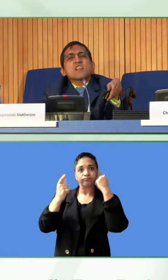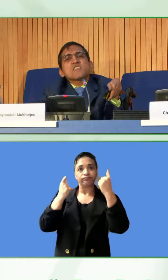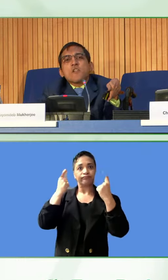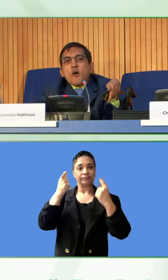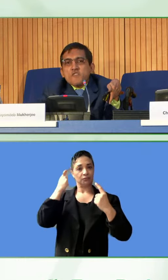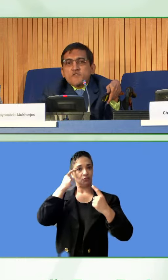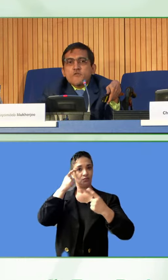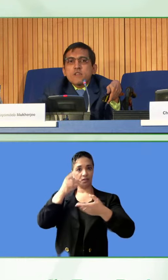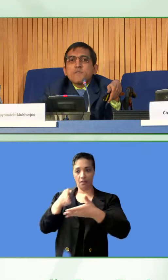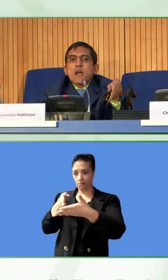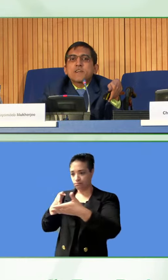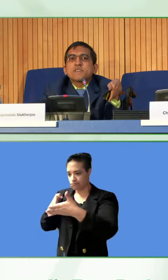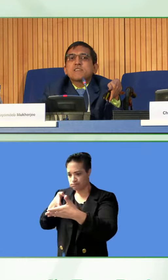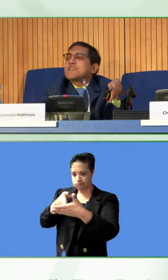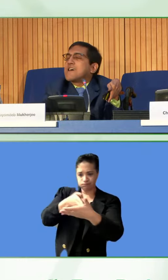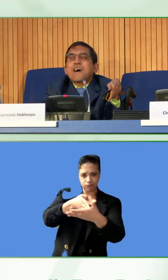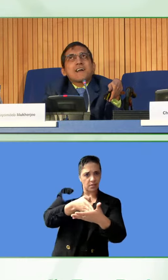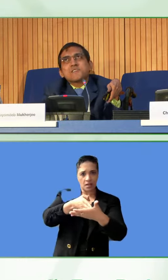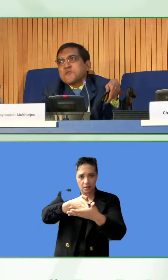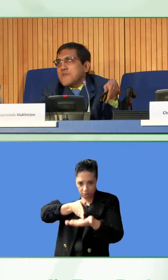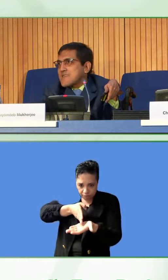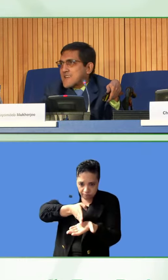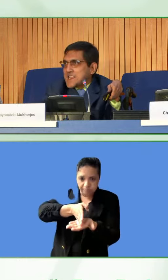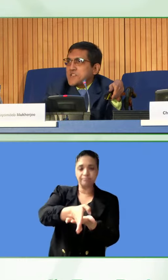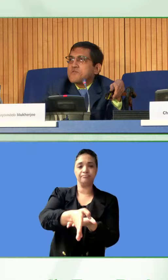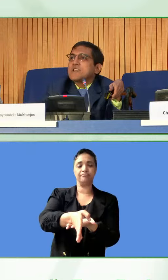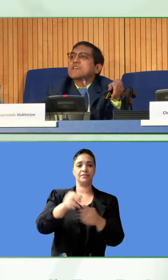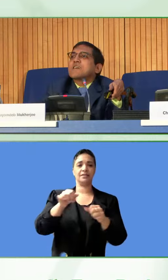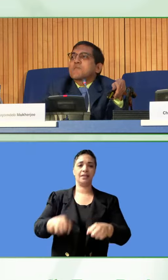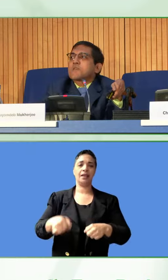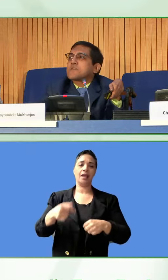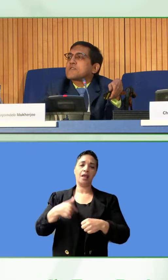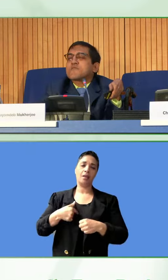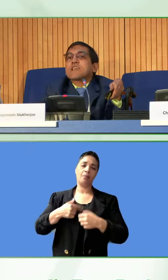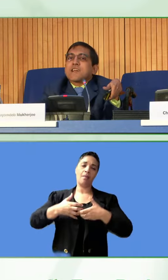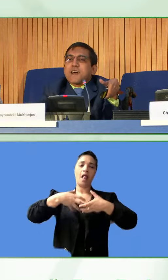There is a long story behind it and I don't want to get into it because it will take an